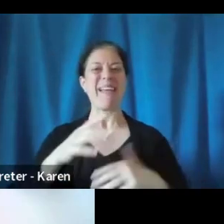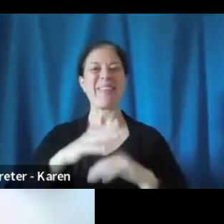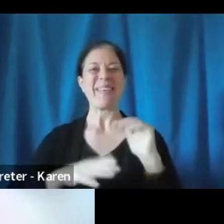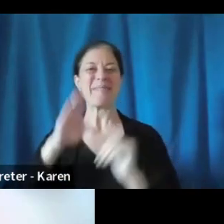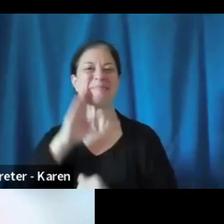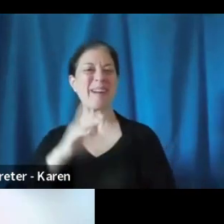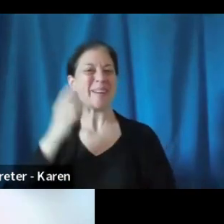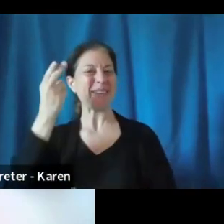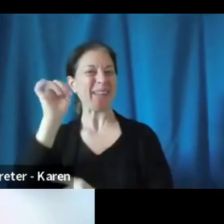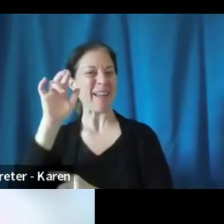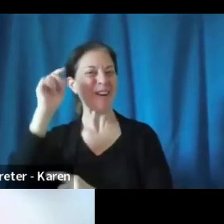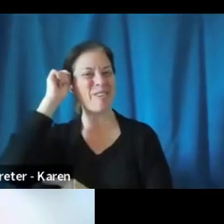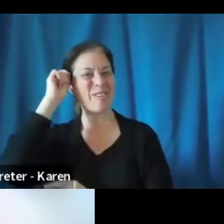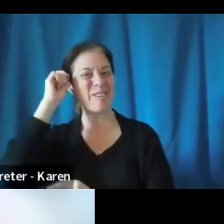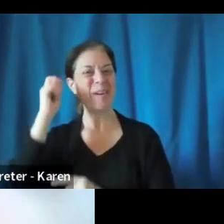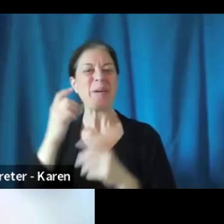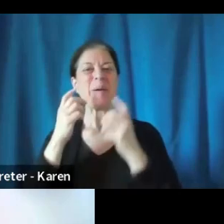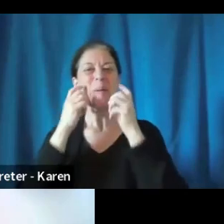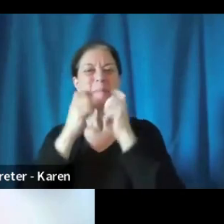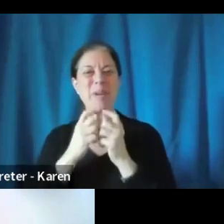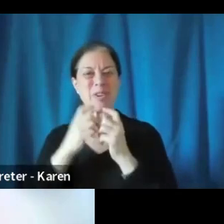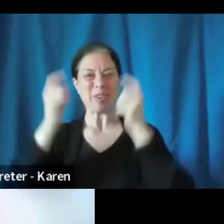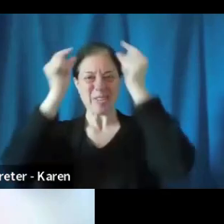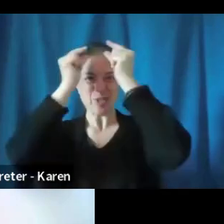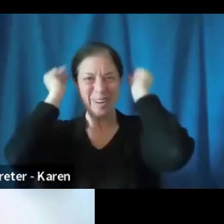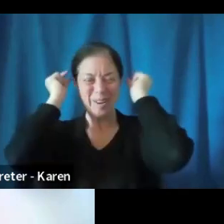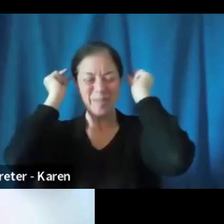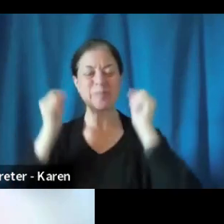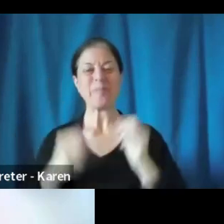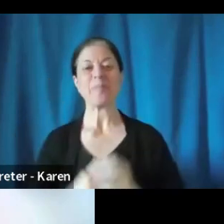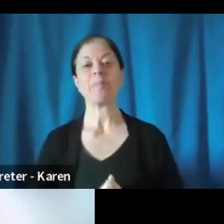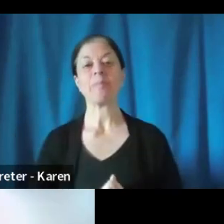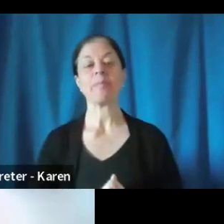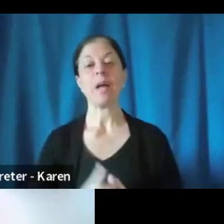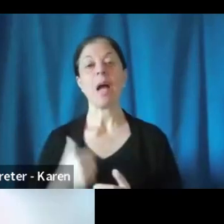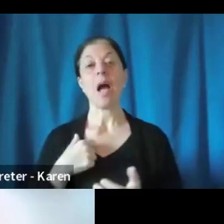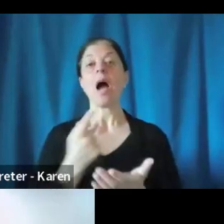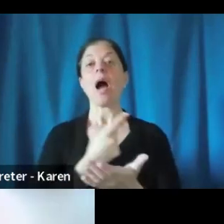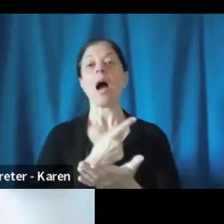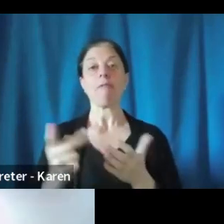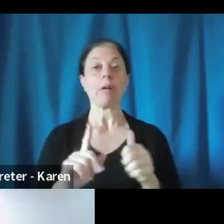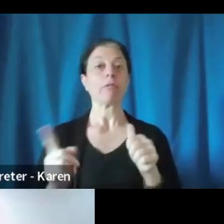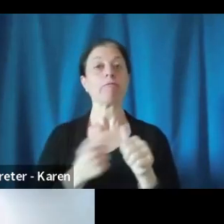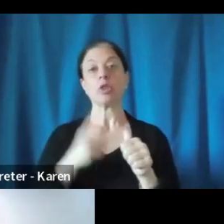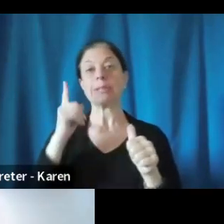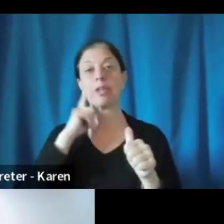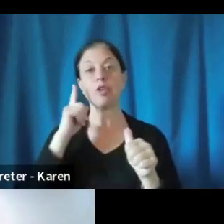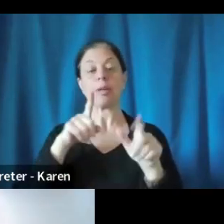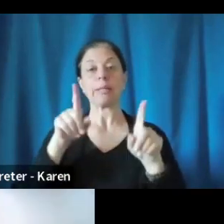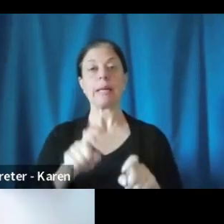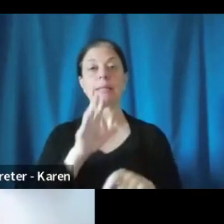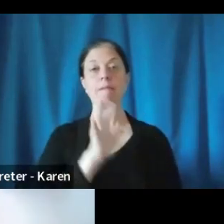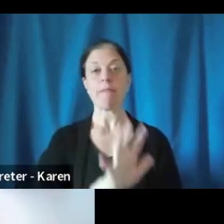in my mid-40s and I have more gray than brown hair now in both my beard and